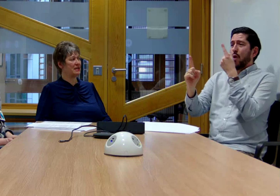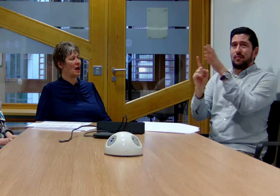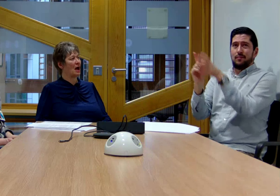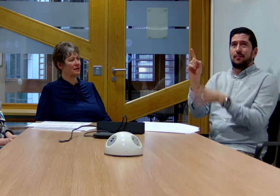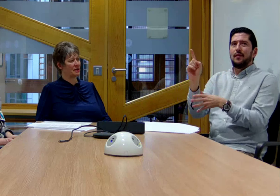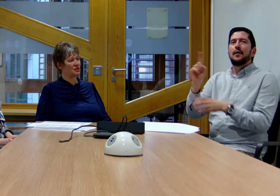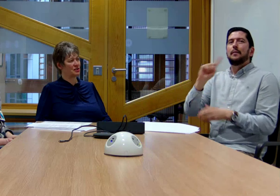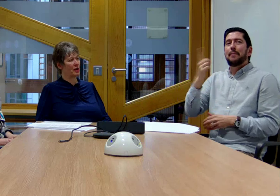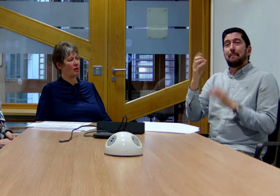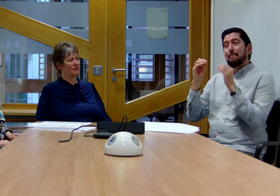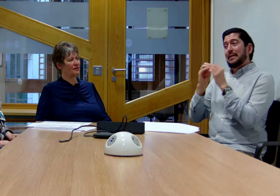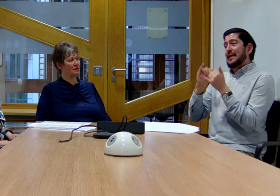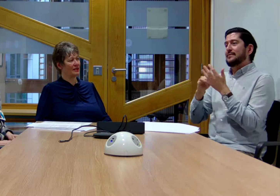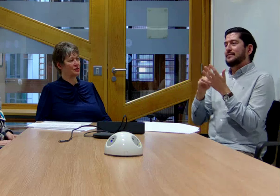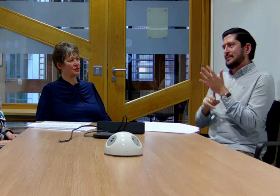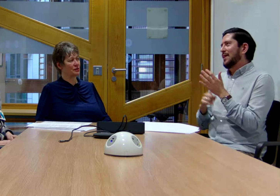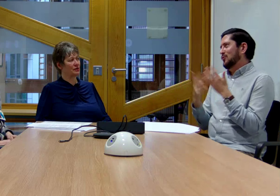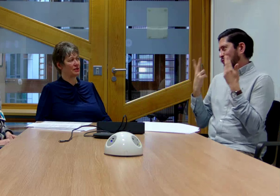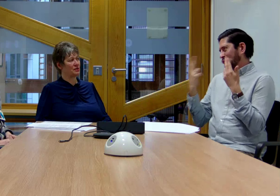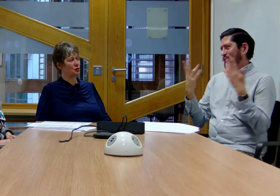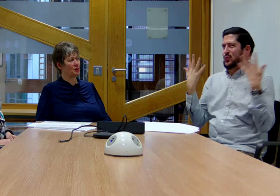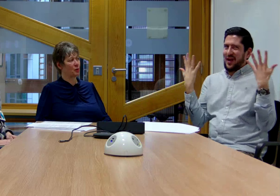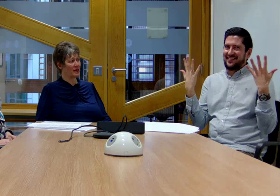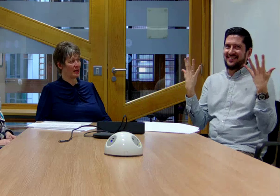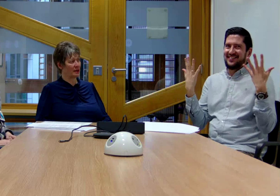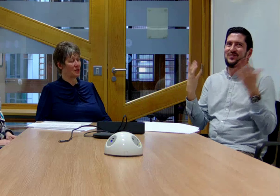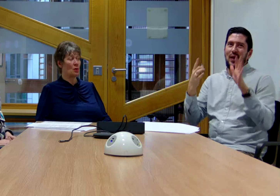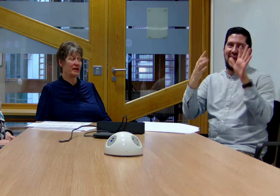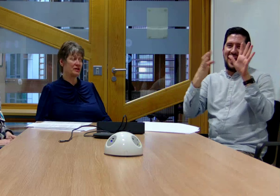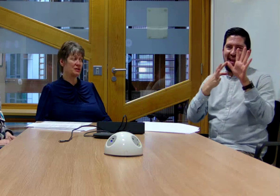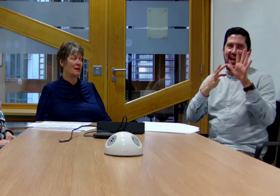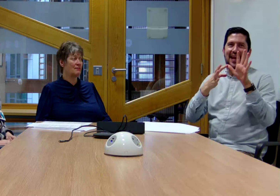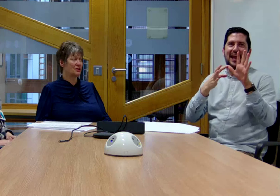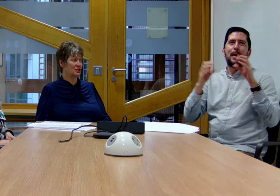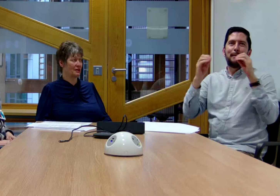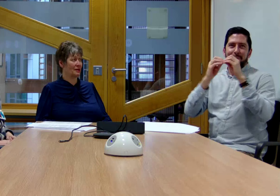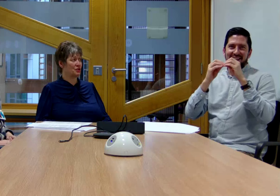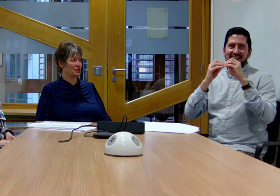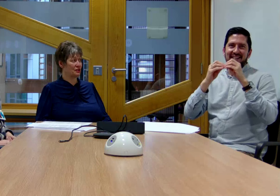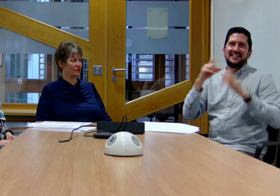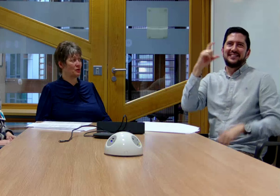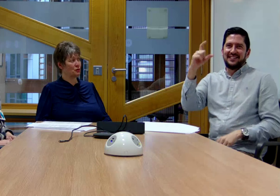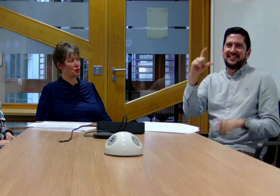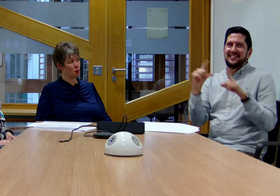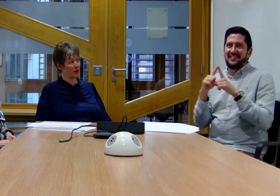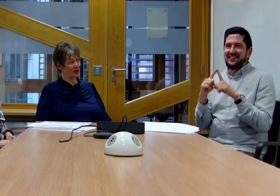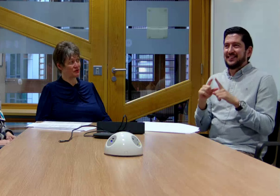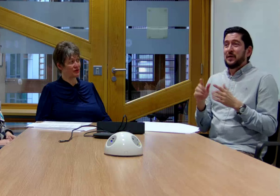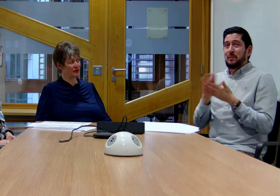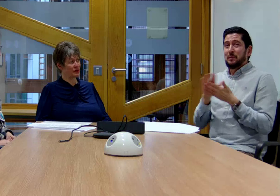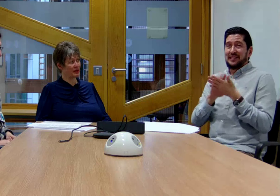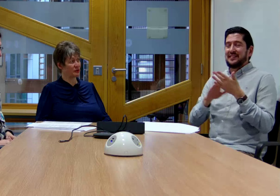so there's A B C D and all of the letters are created with one hand, whereas BSL is